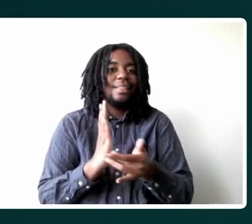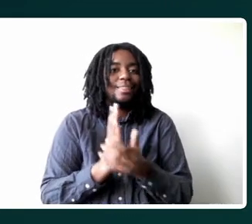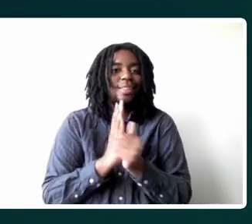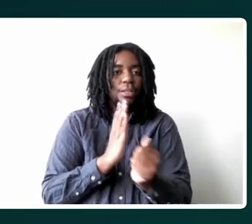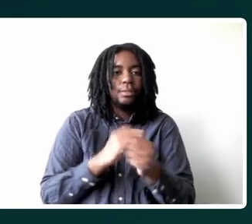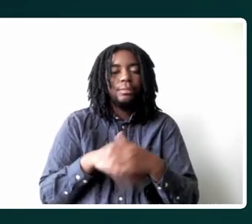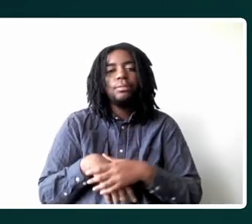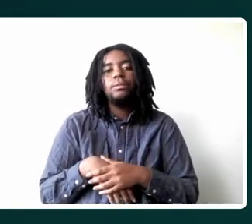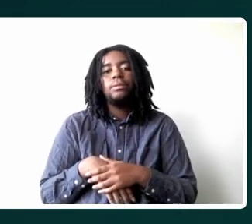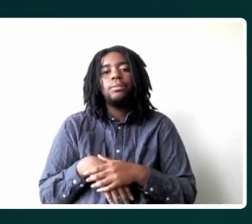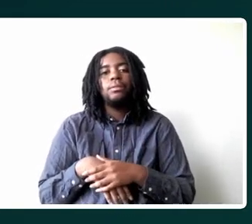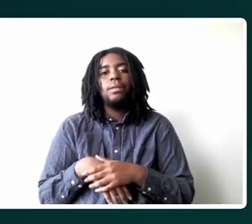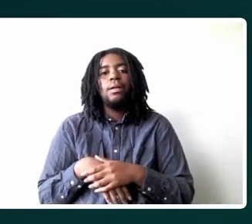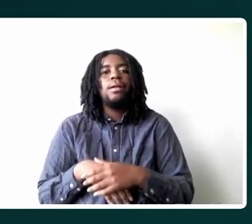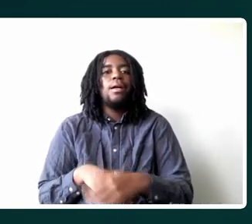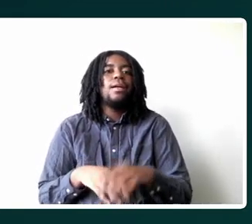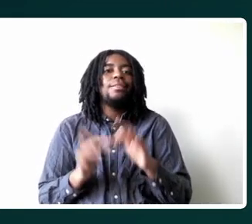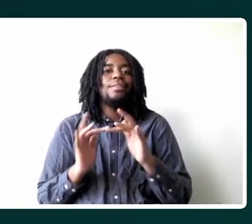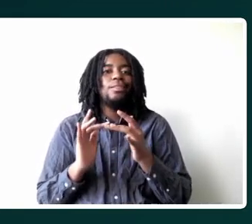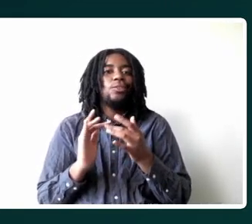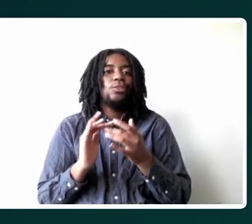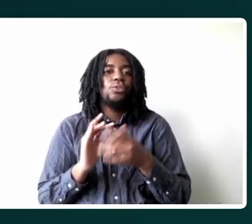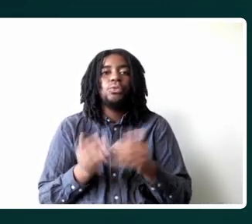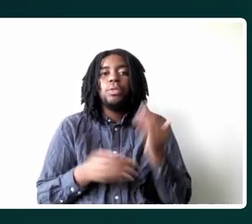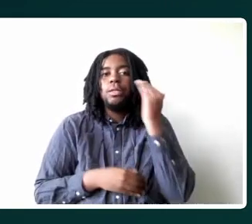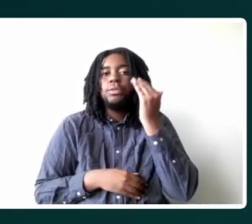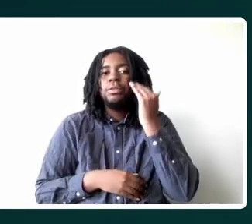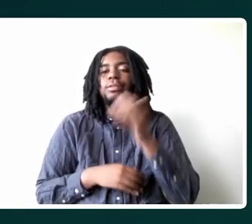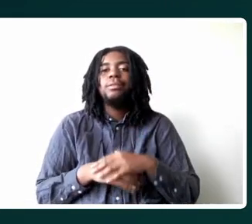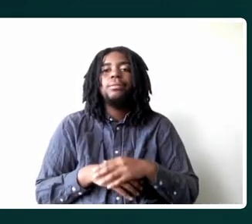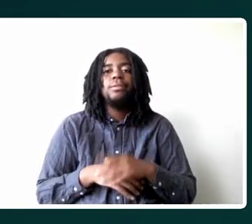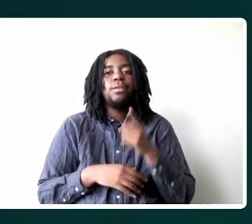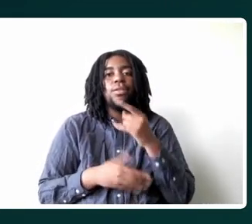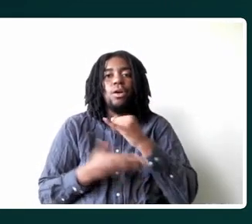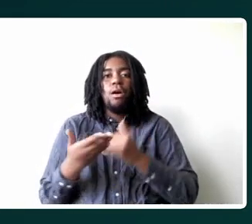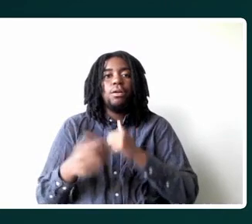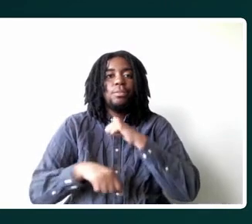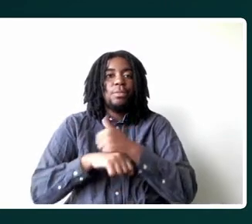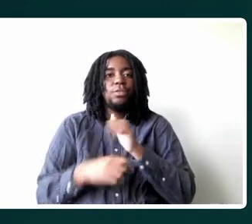art space approach, in partnership with the Smithsonian, has further advanced this work